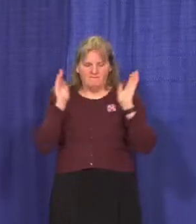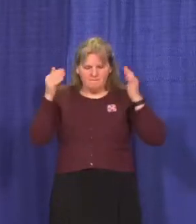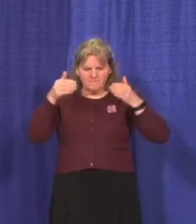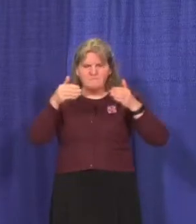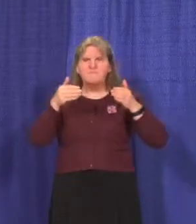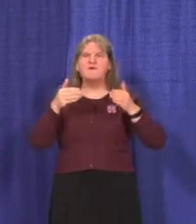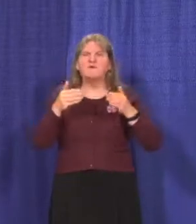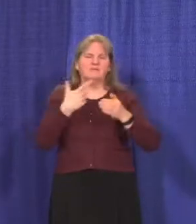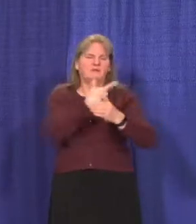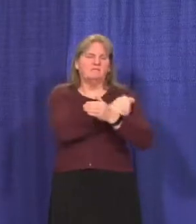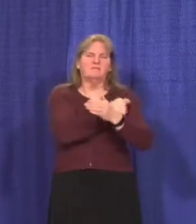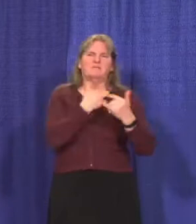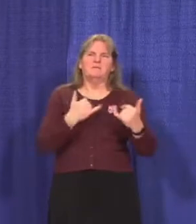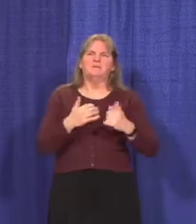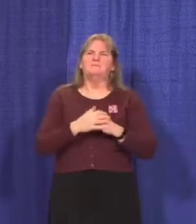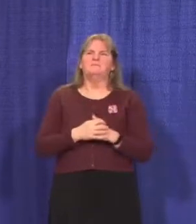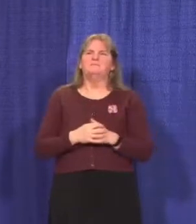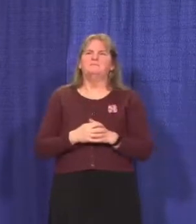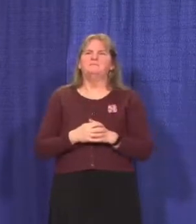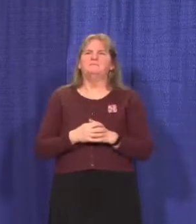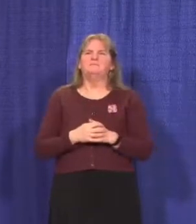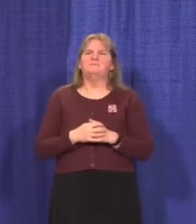Pat: We will now move to